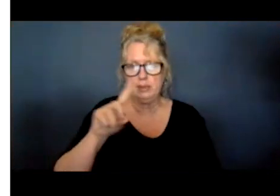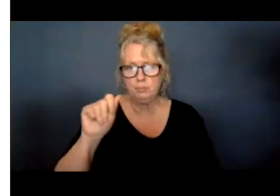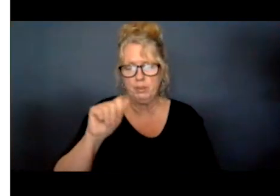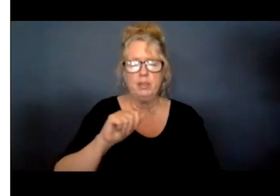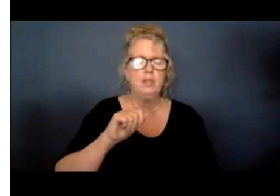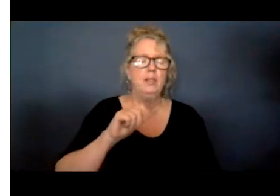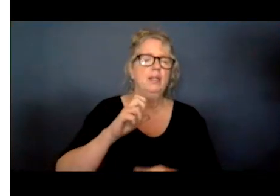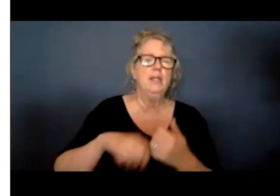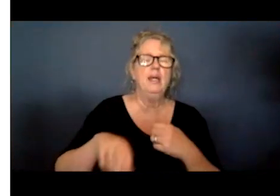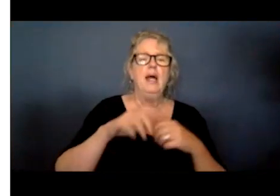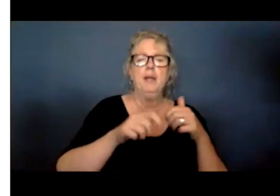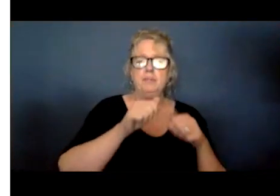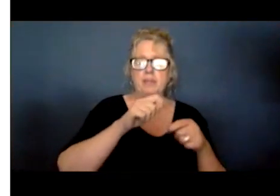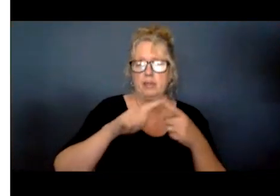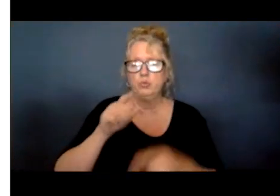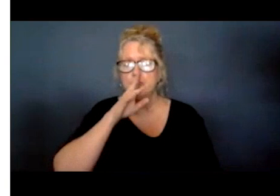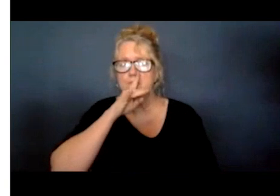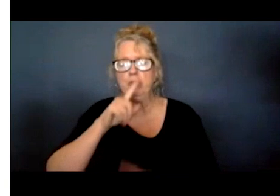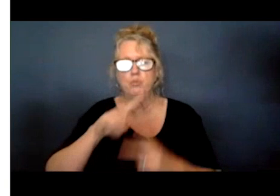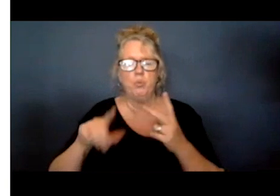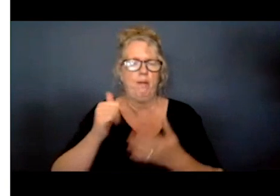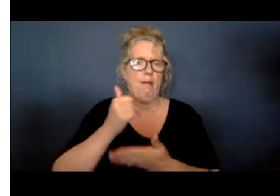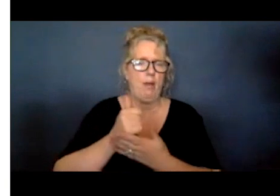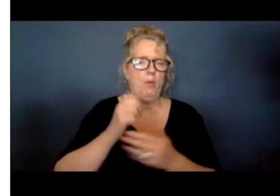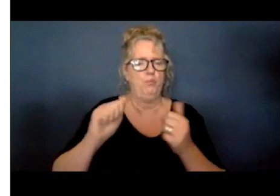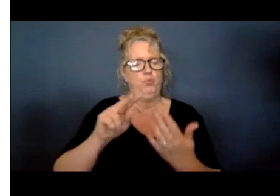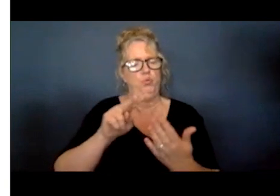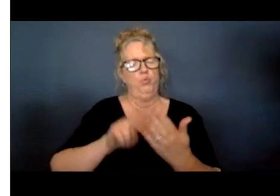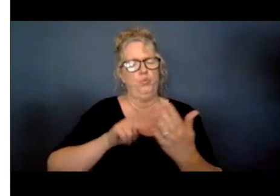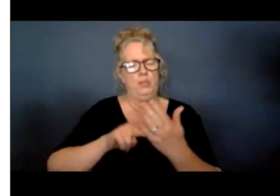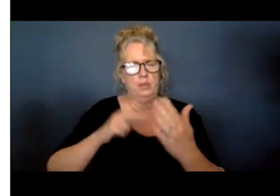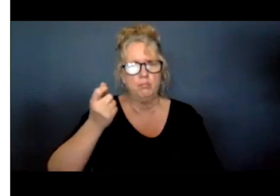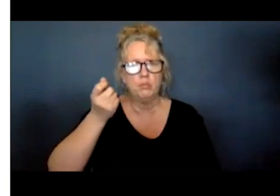Text-to-speech software which helps with reading comprehension by reading aloud